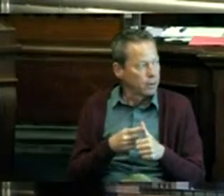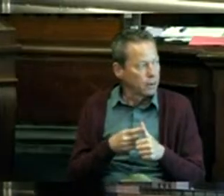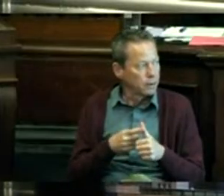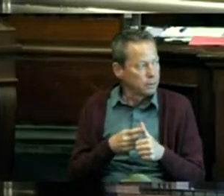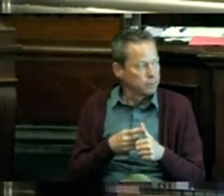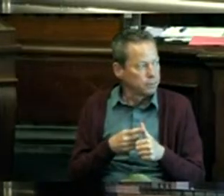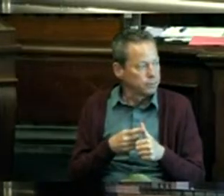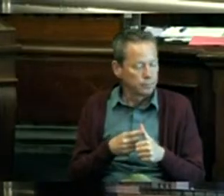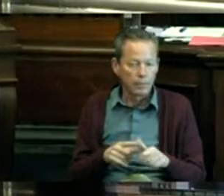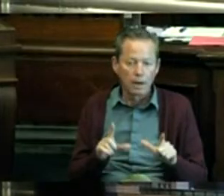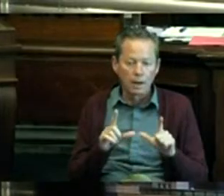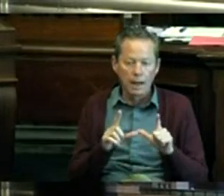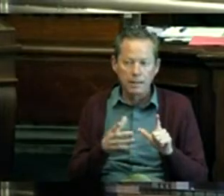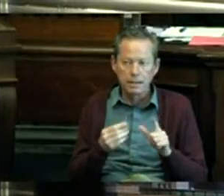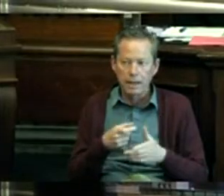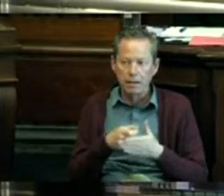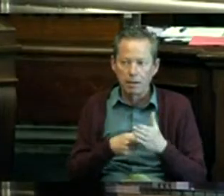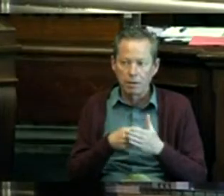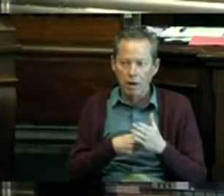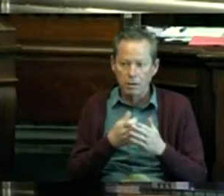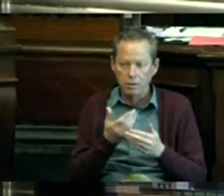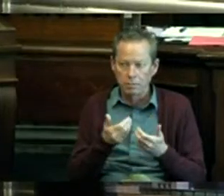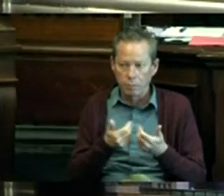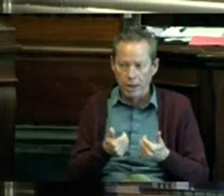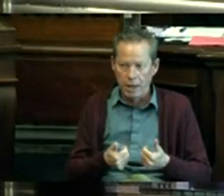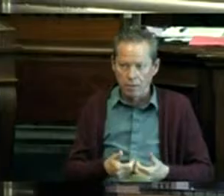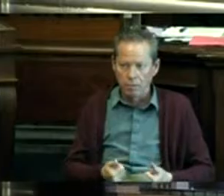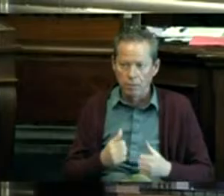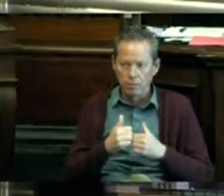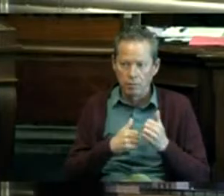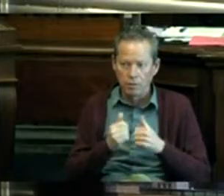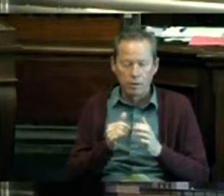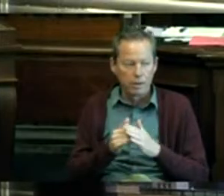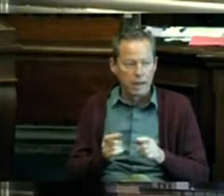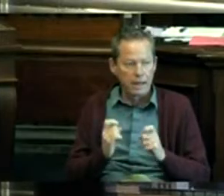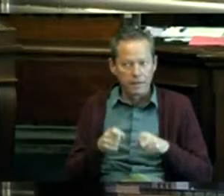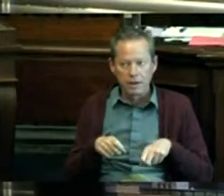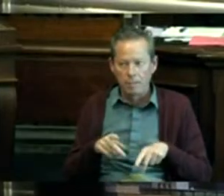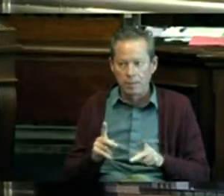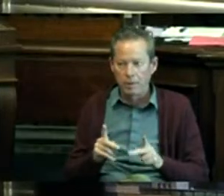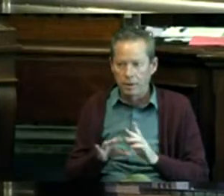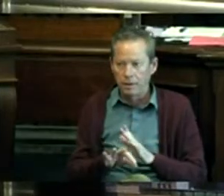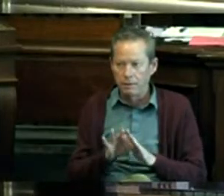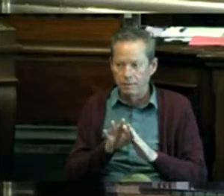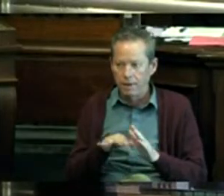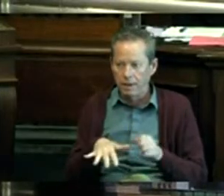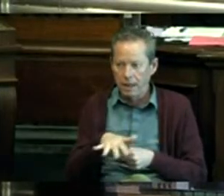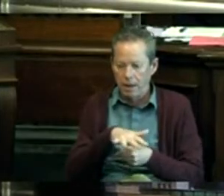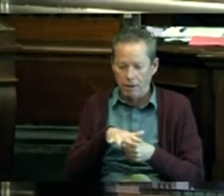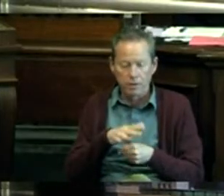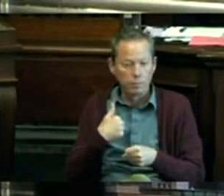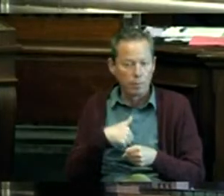the demonstrations into three main categories. The first was